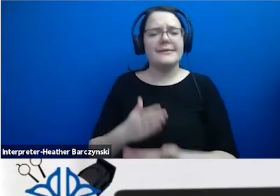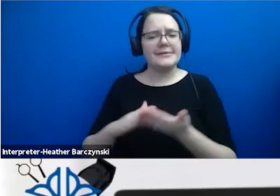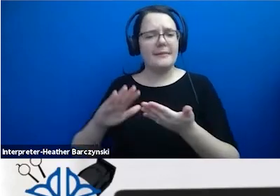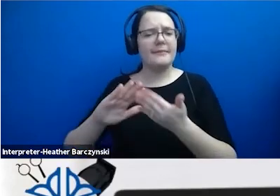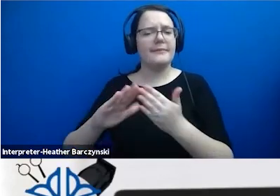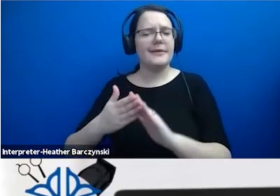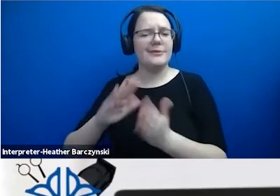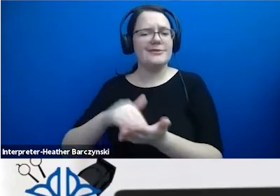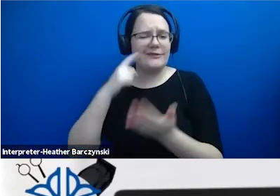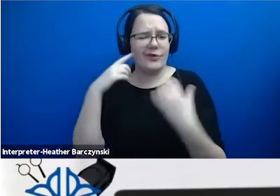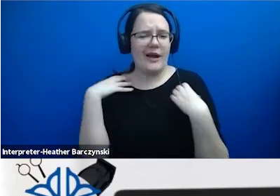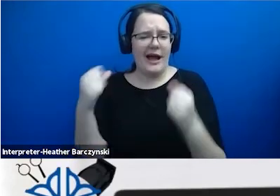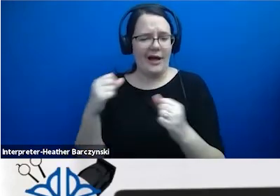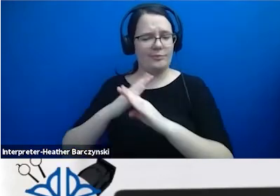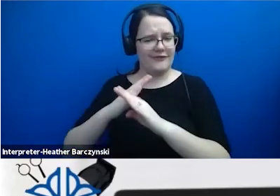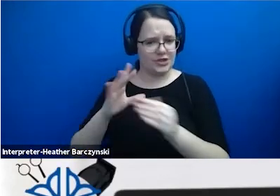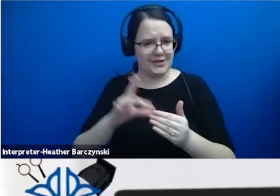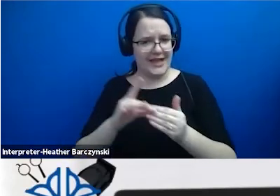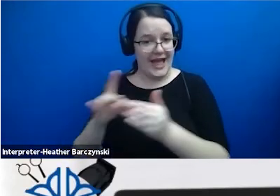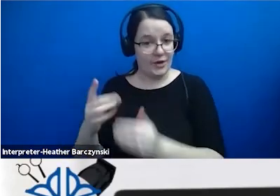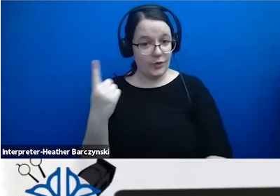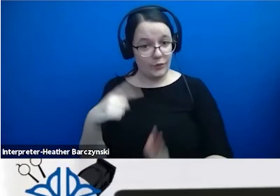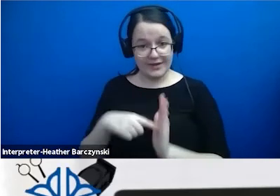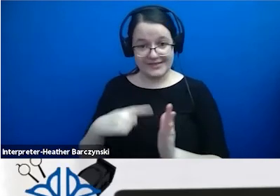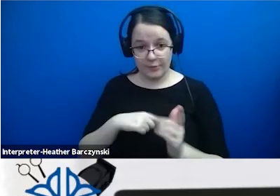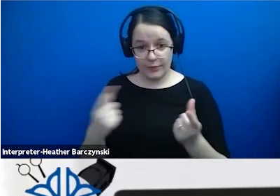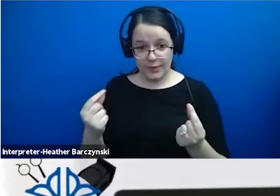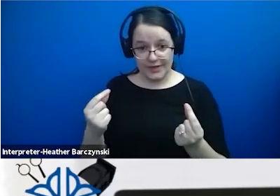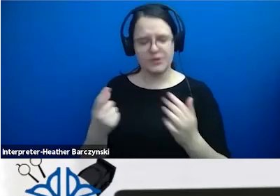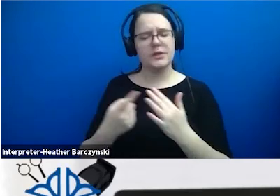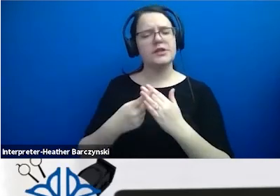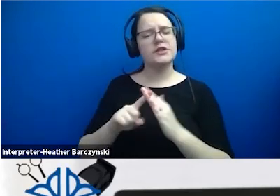one of those one of the examples of that is having started a vaccine advisory committee that's